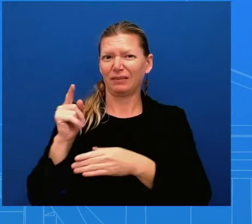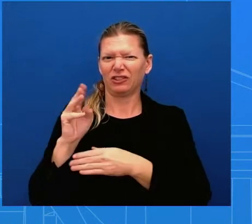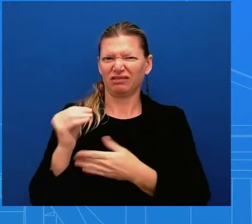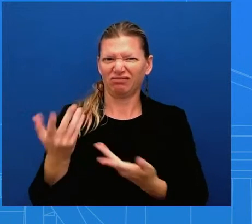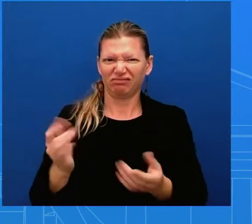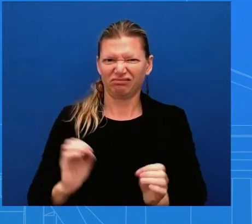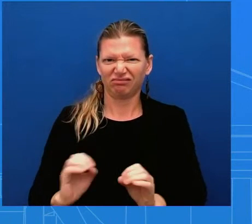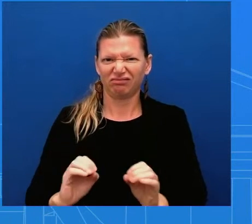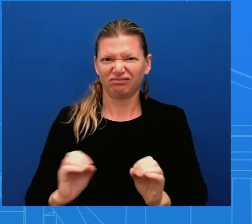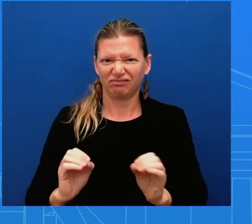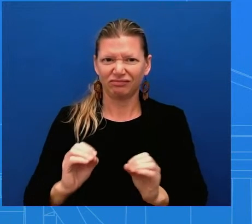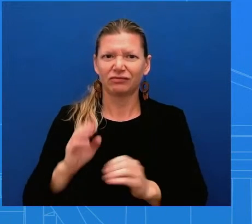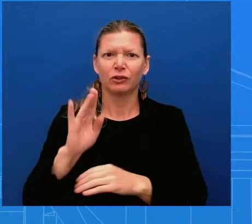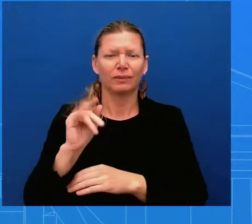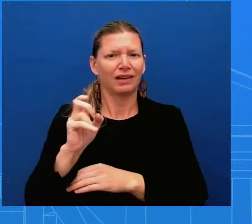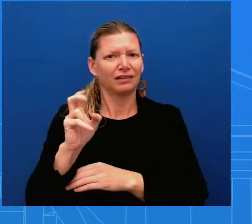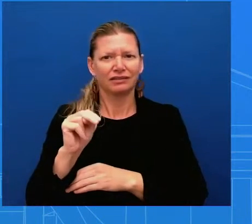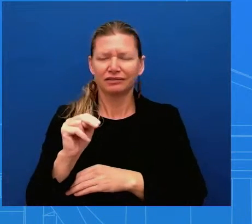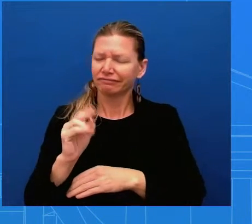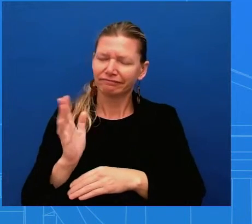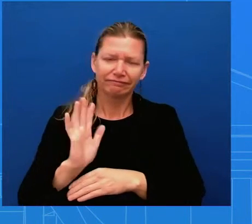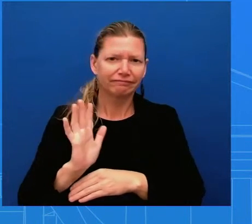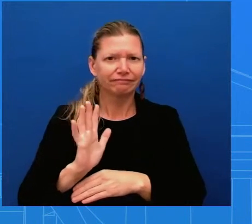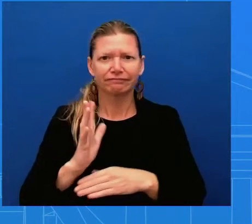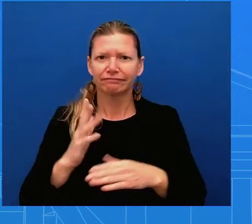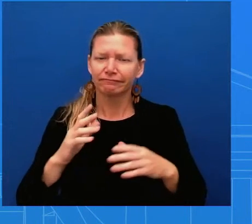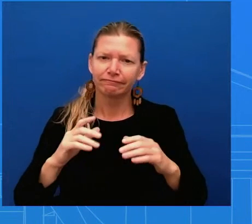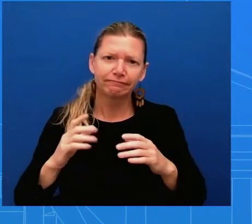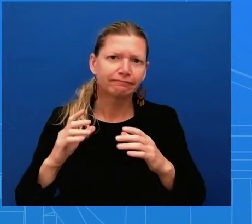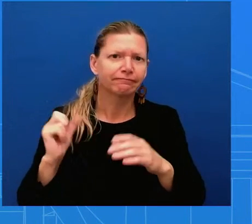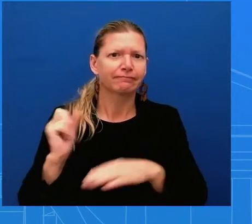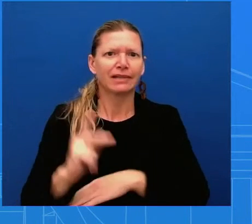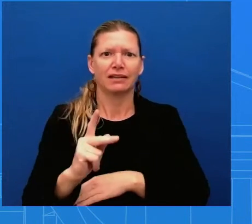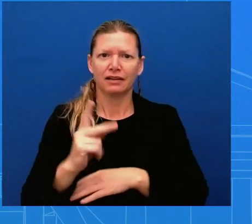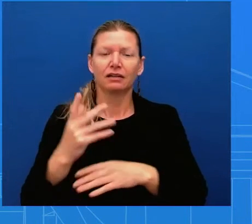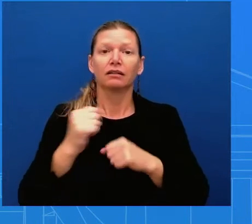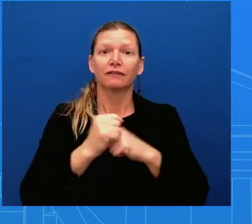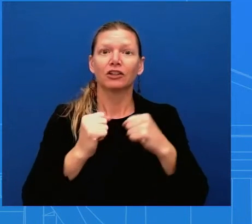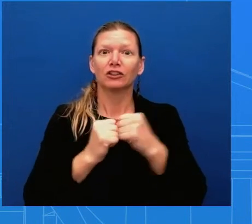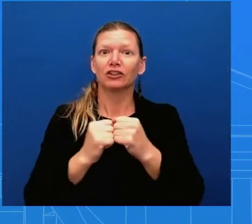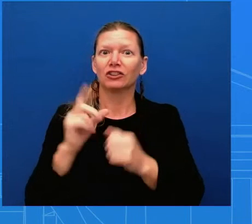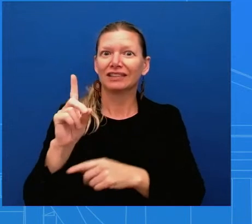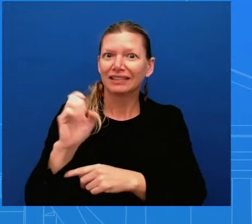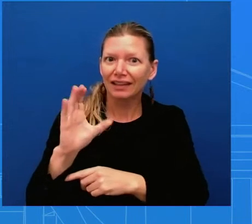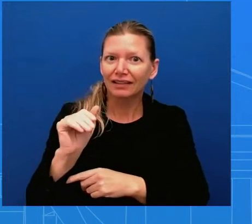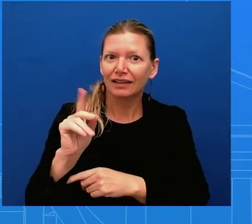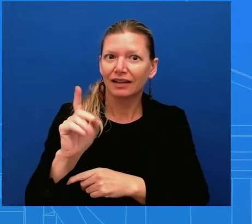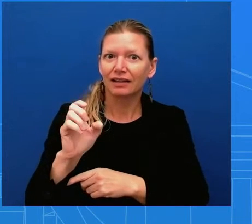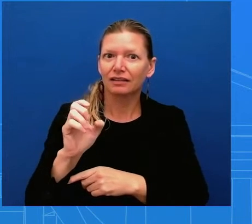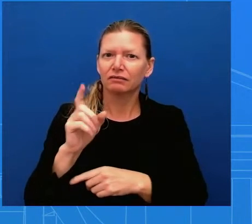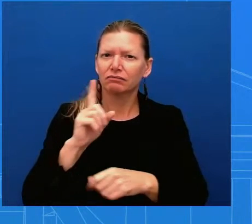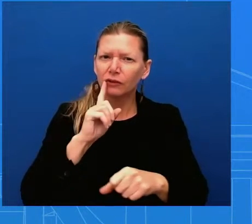To date, our administration has announced over 56,000 infrastructure projects across the country